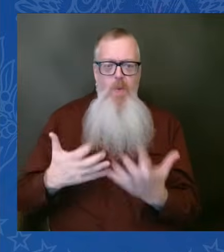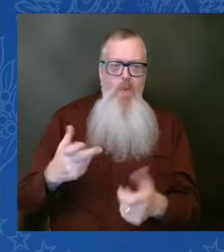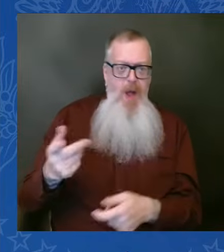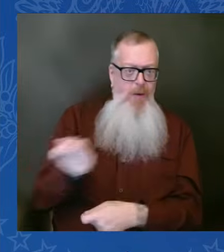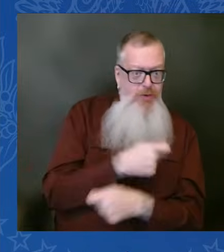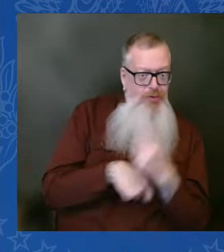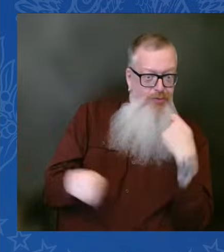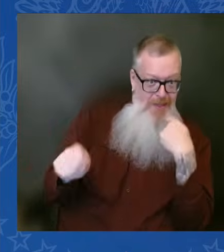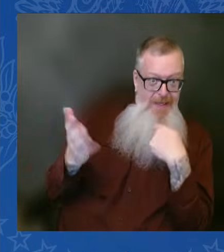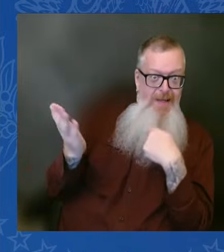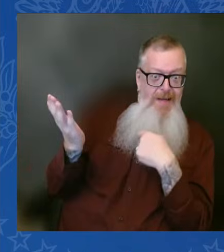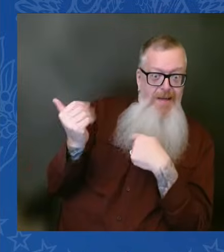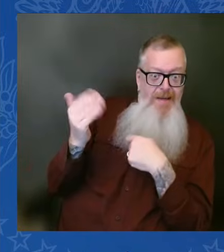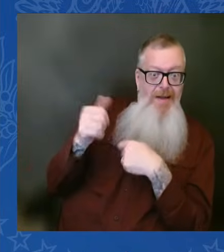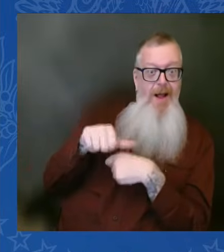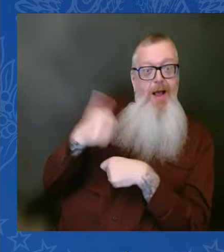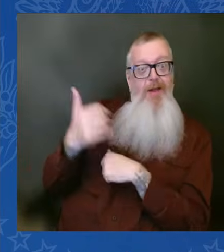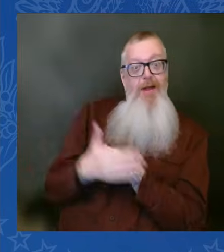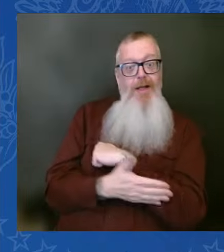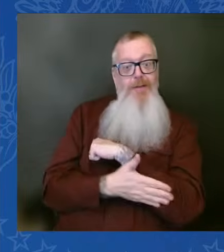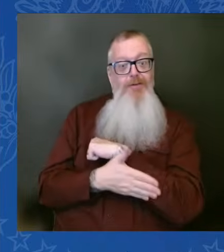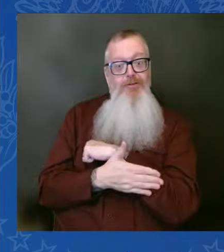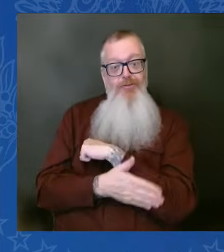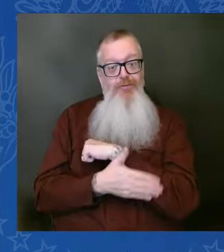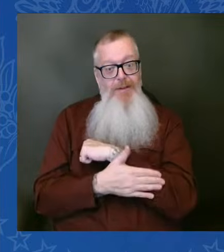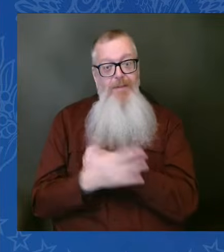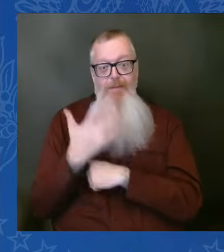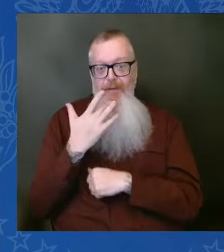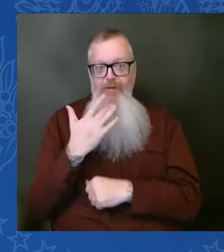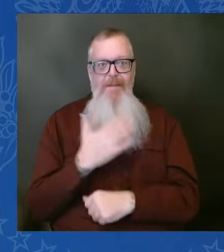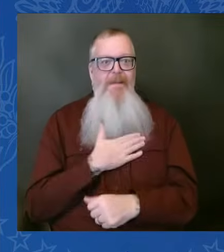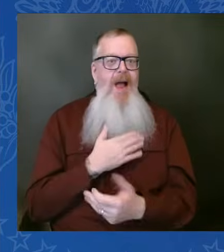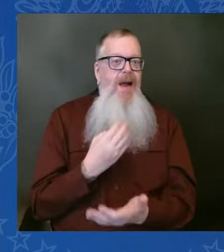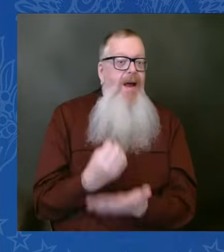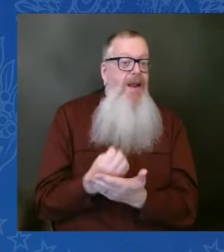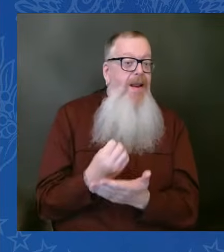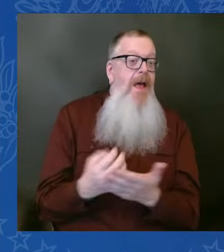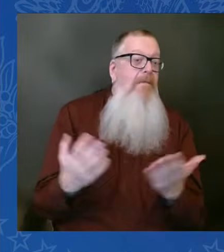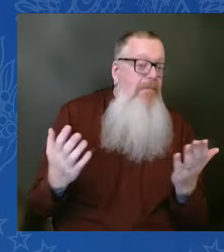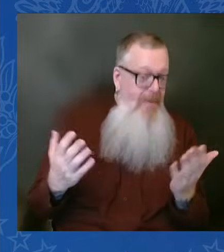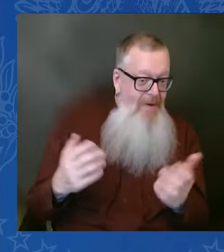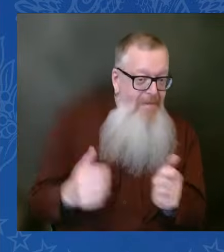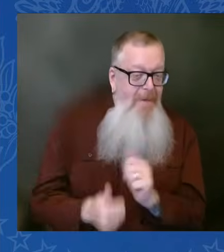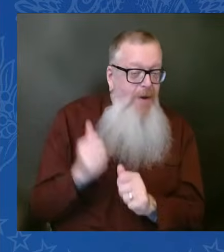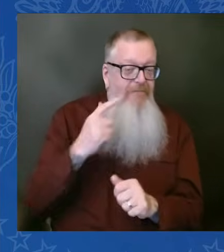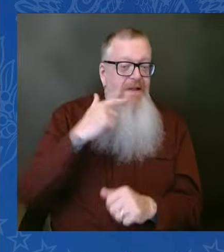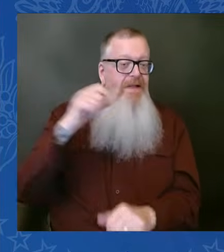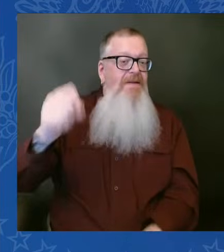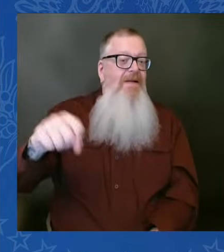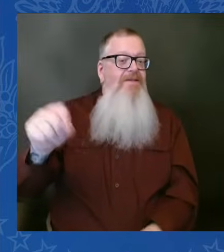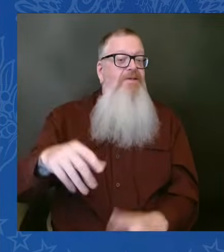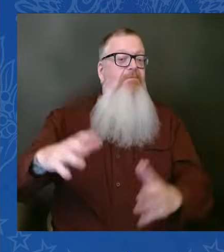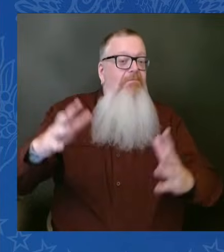Let me close with this. By all accounts, the incoming administration is determined to return the country